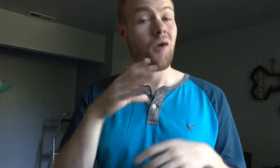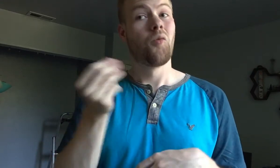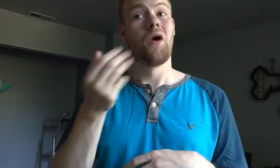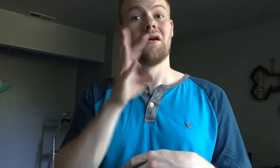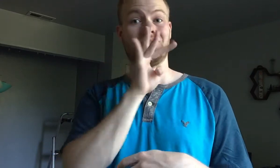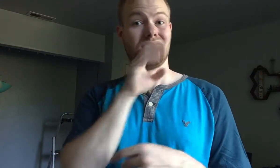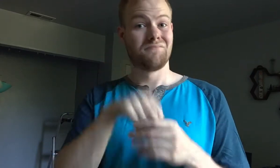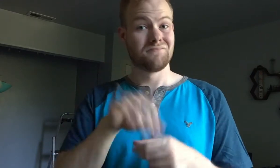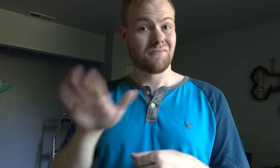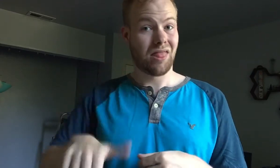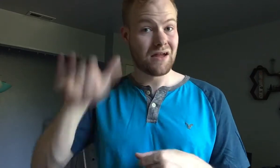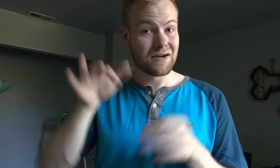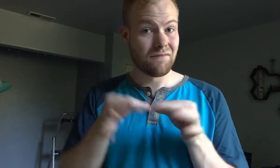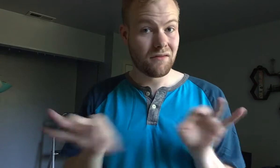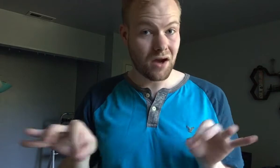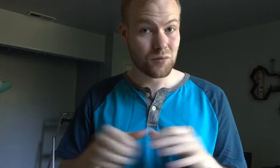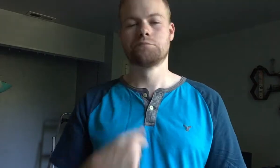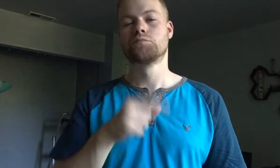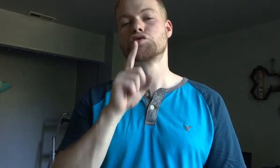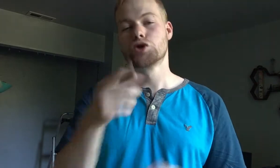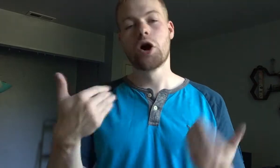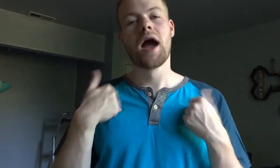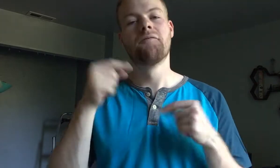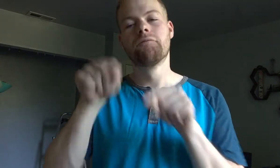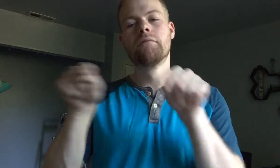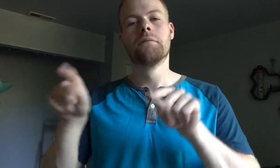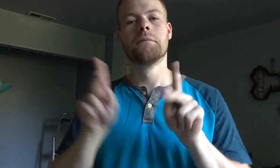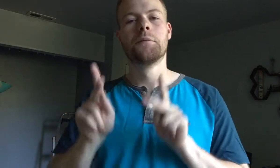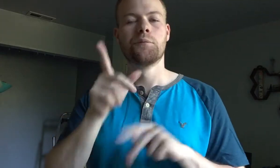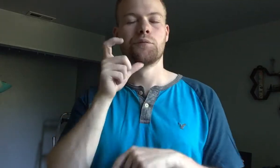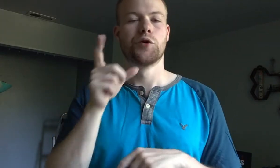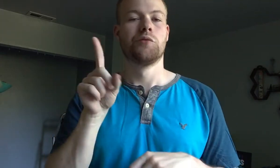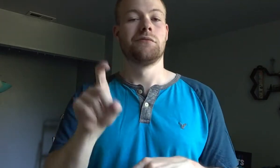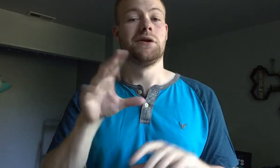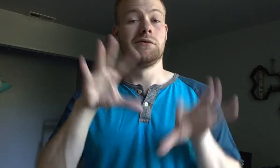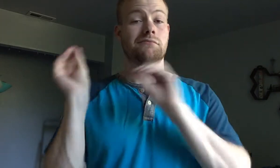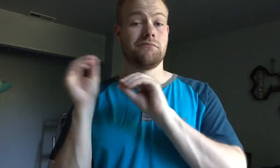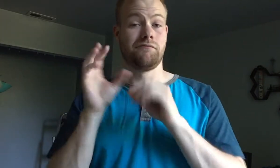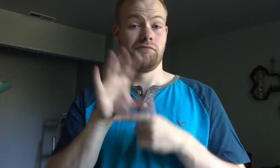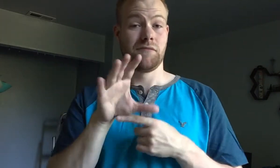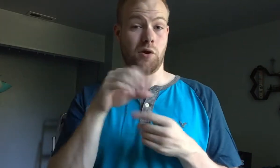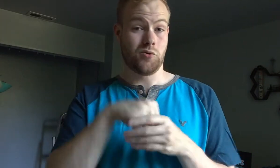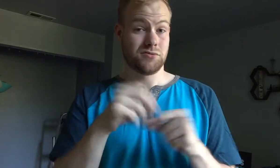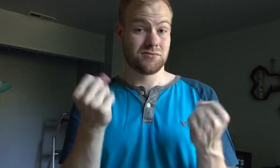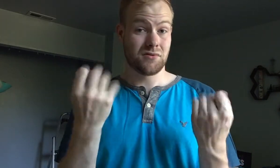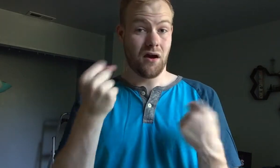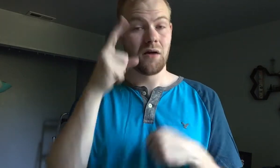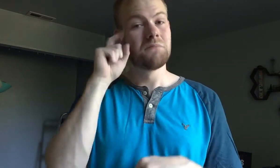and are being spoken in their native language. I’m sure there are some people who click away from videos that are in sign because